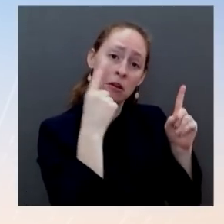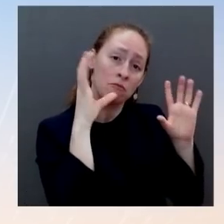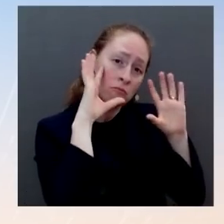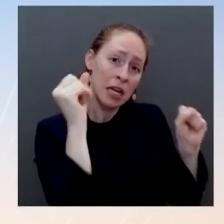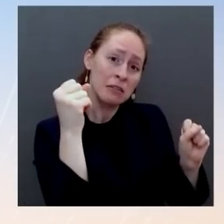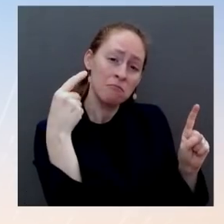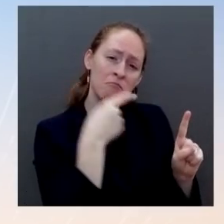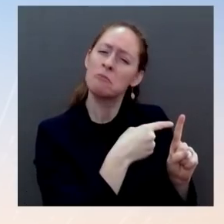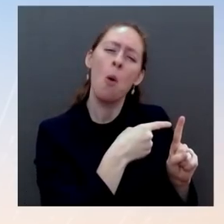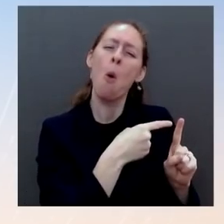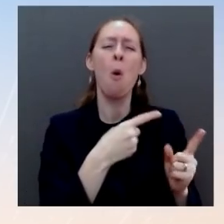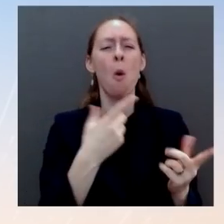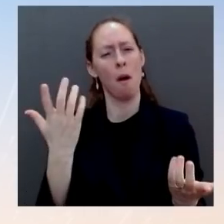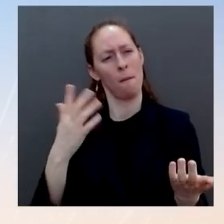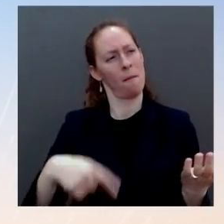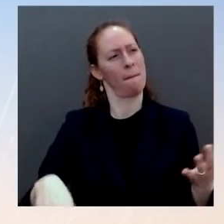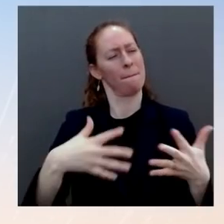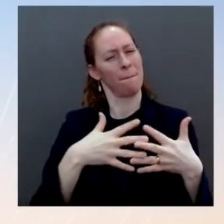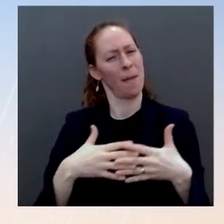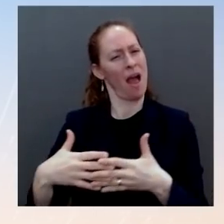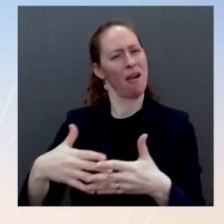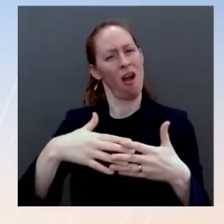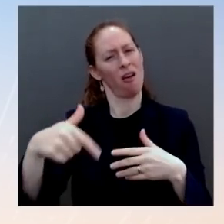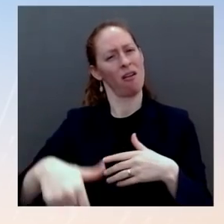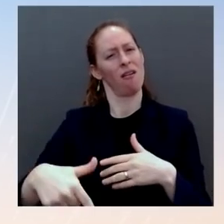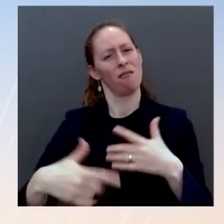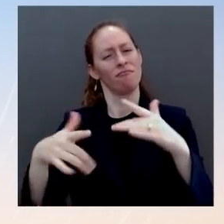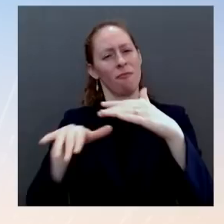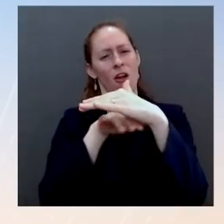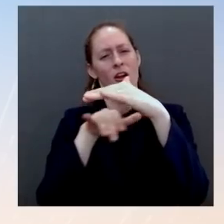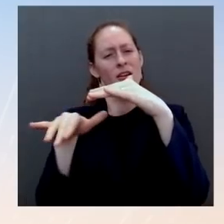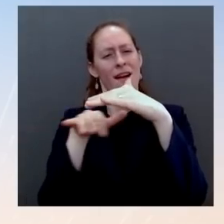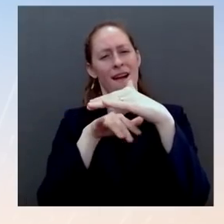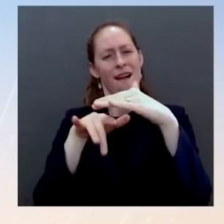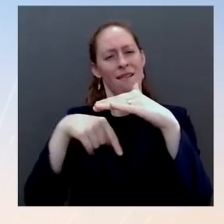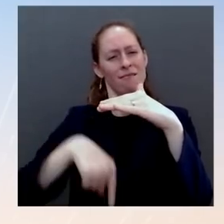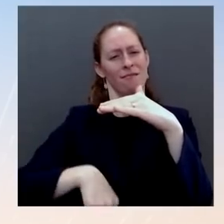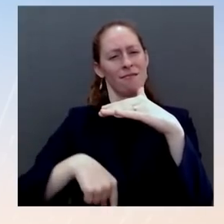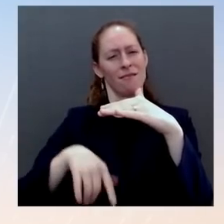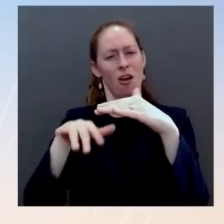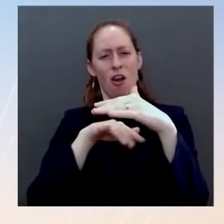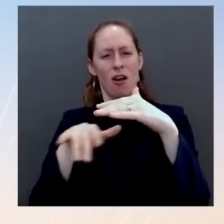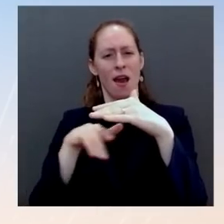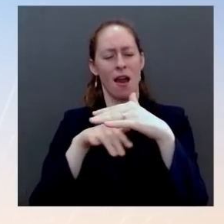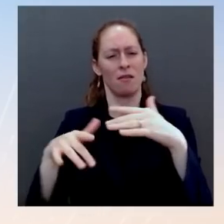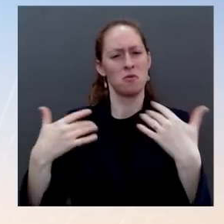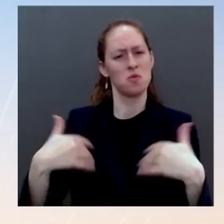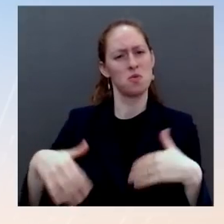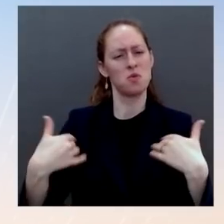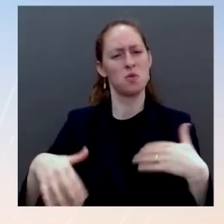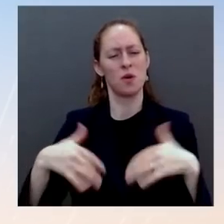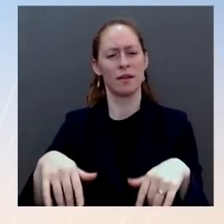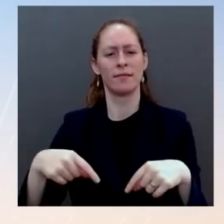in terms of his efforts to fight for the protection of their fundamental rights. It's bigger than a former president. The Press: You mentioned voting rights.